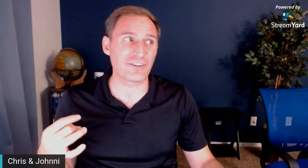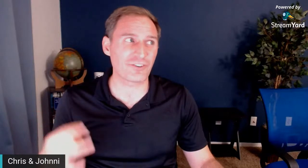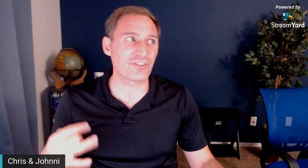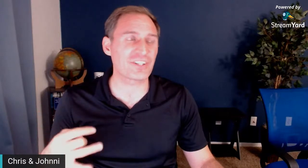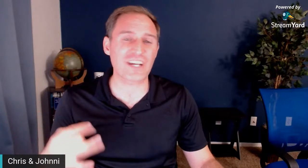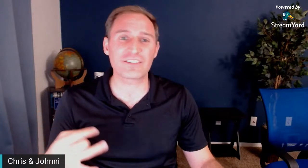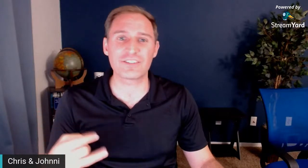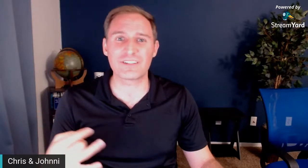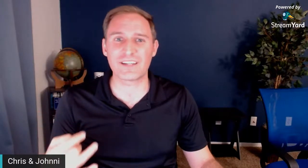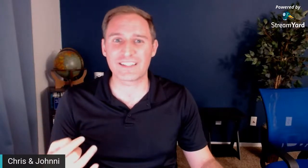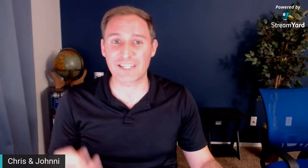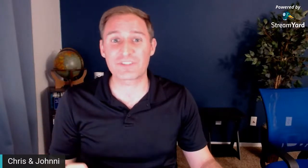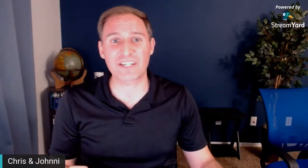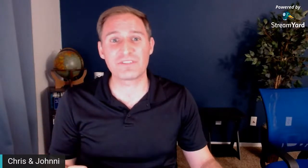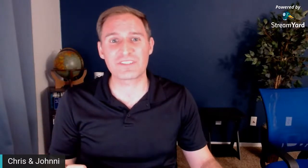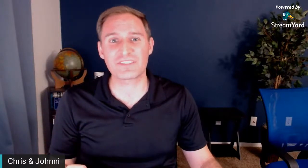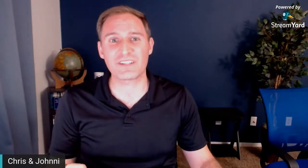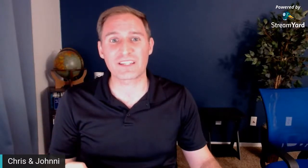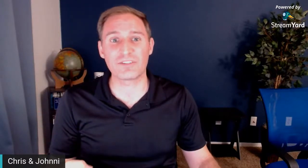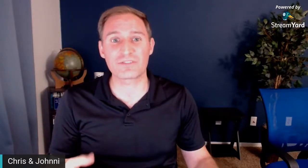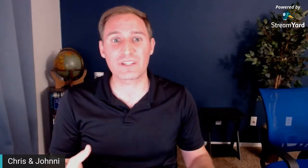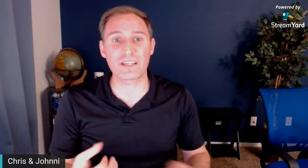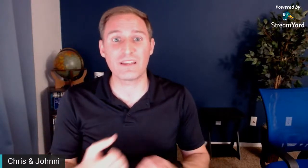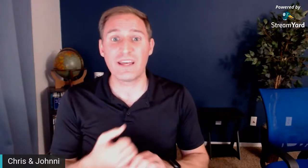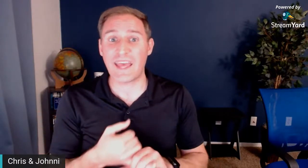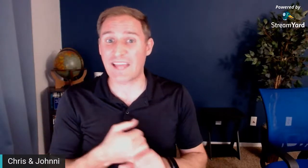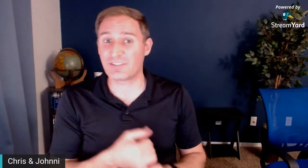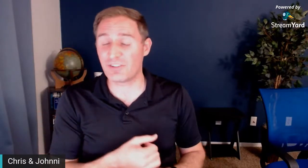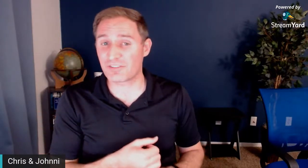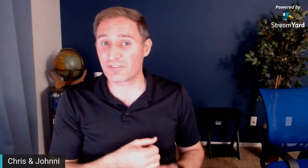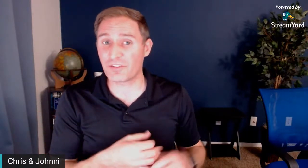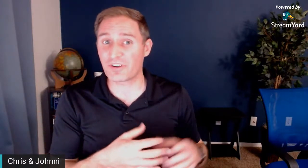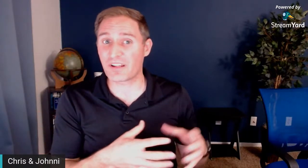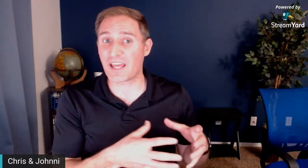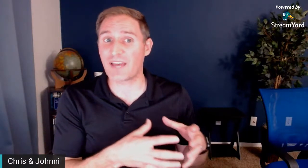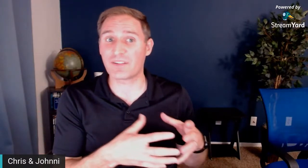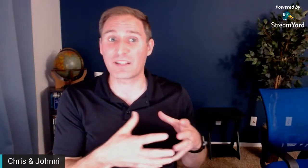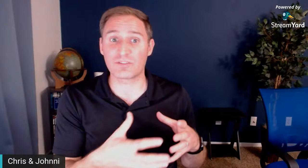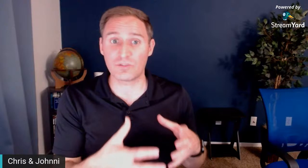or early childhood language acquisition like usually at two years old they're having like